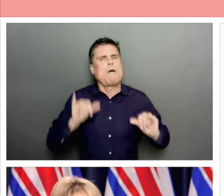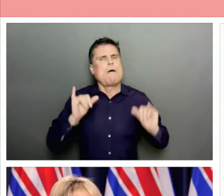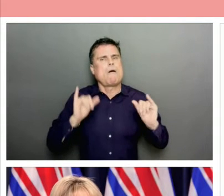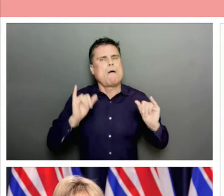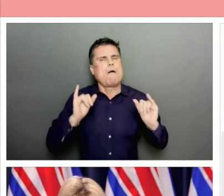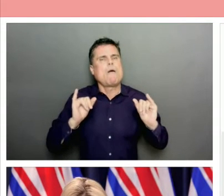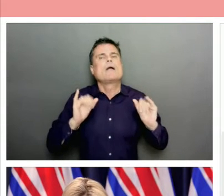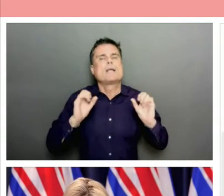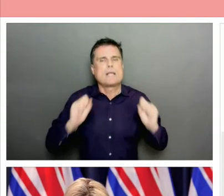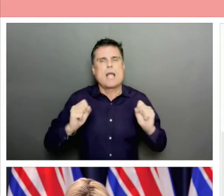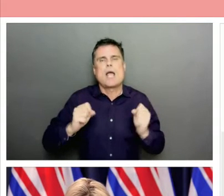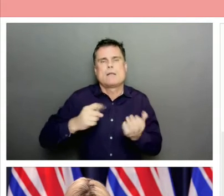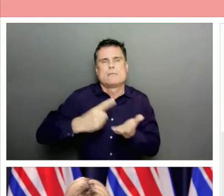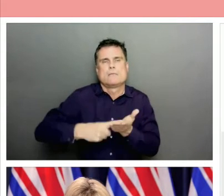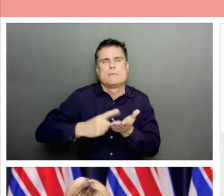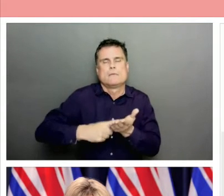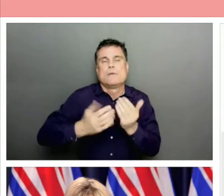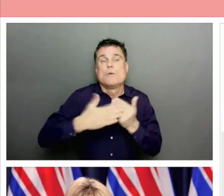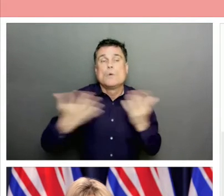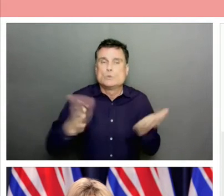These are measures we've